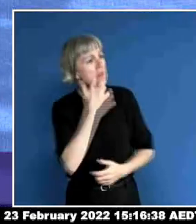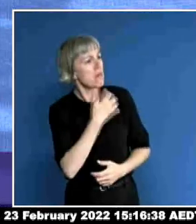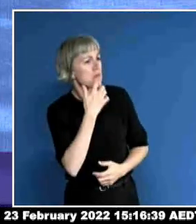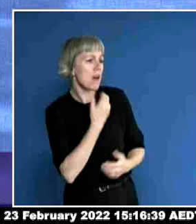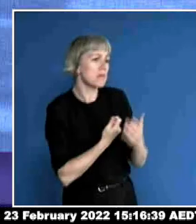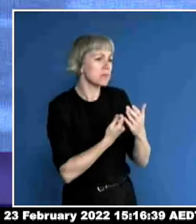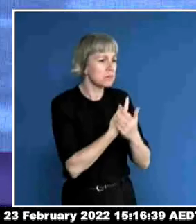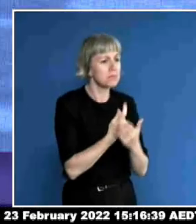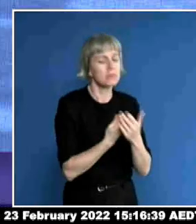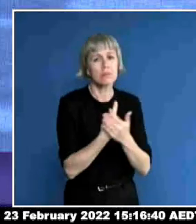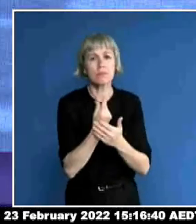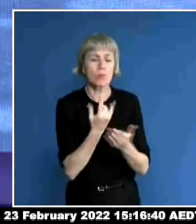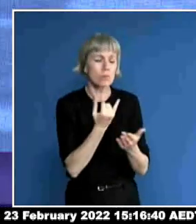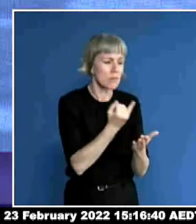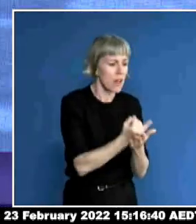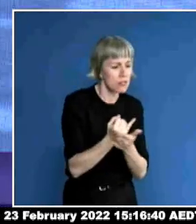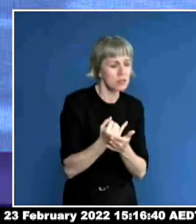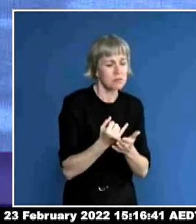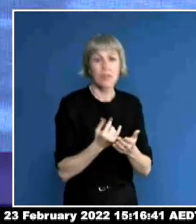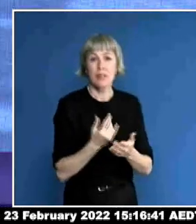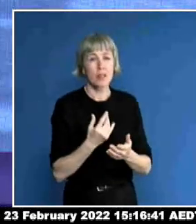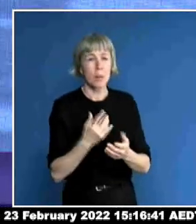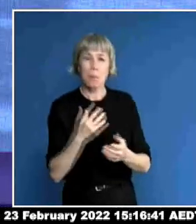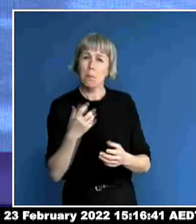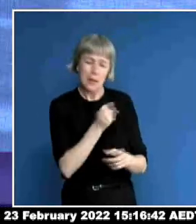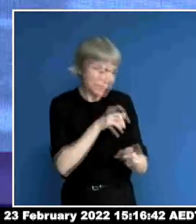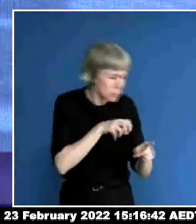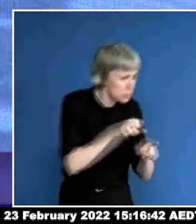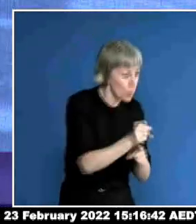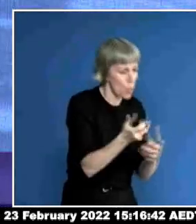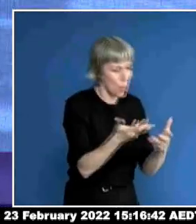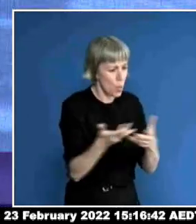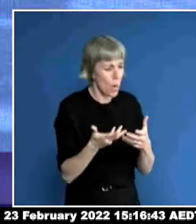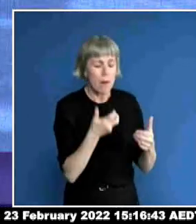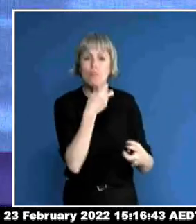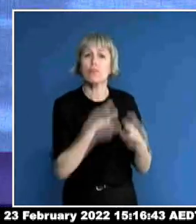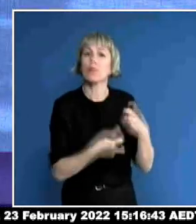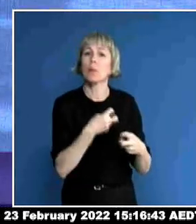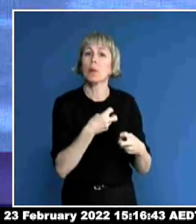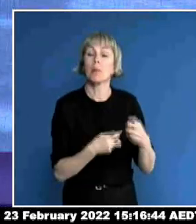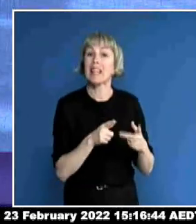start. If someone makes a complaint or report, it's followed up. It's not pushed aside.